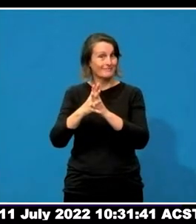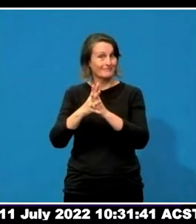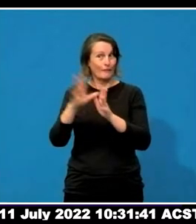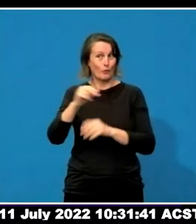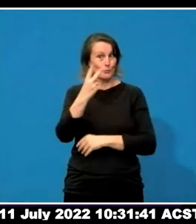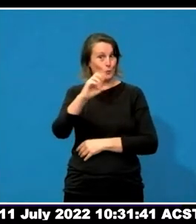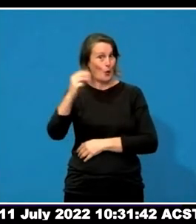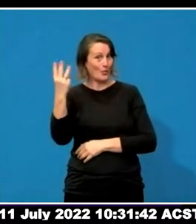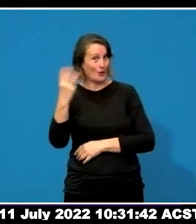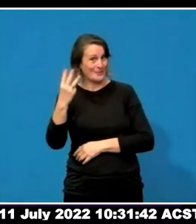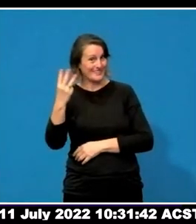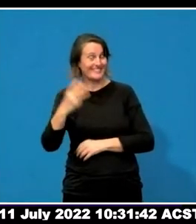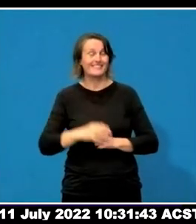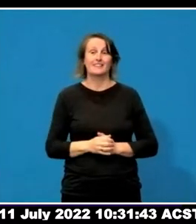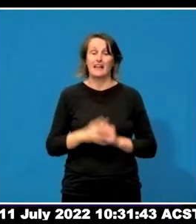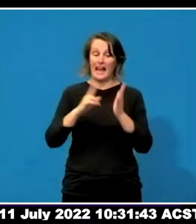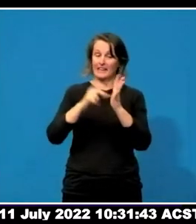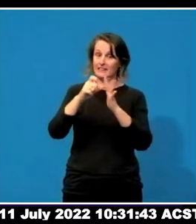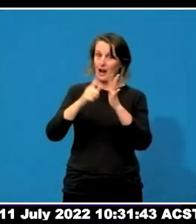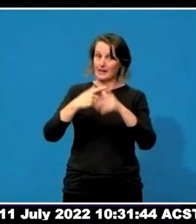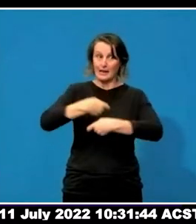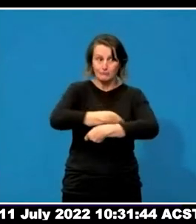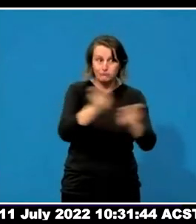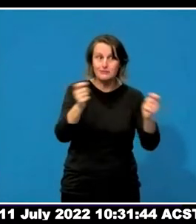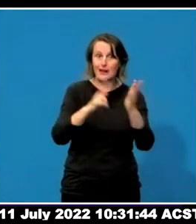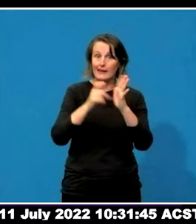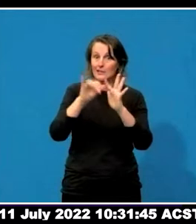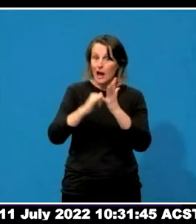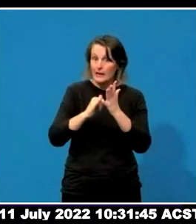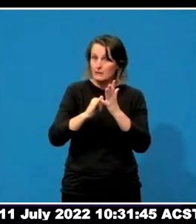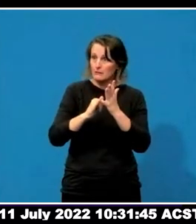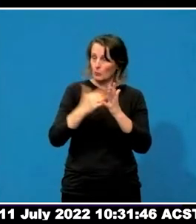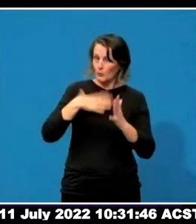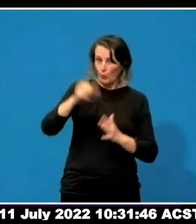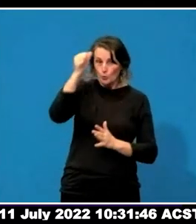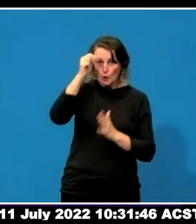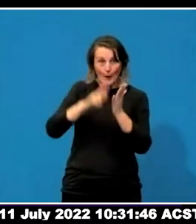administered by the NDIA, is achieving the desired outcomes for First Nations people